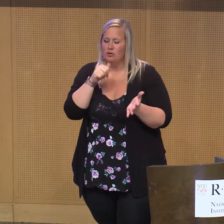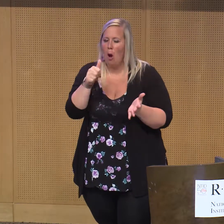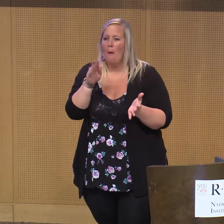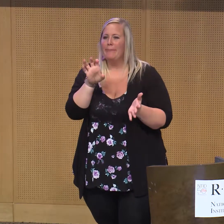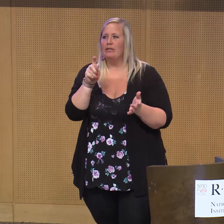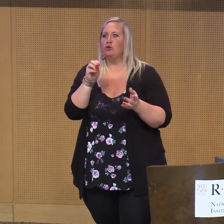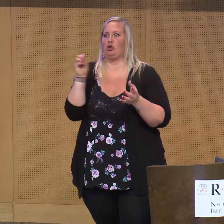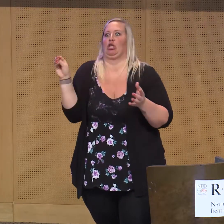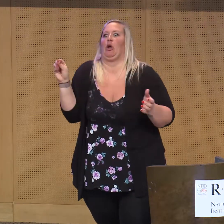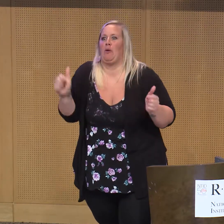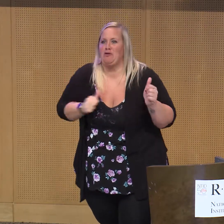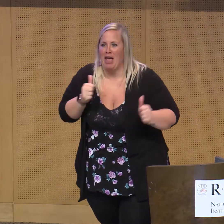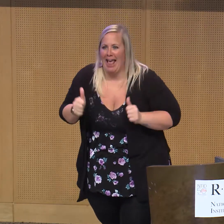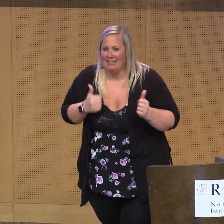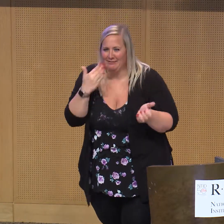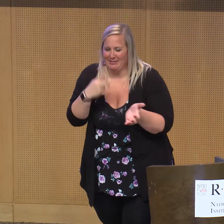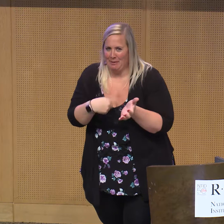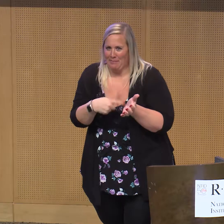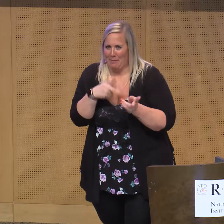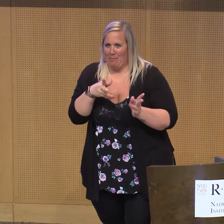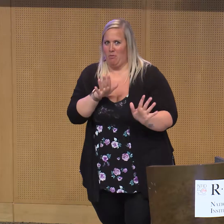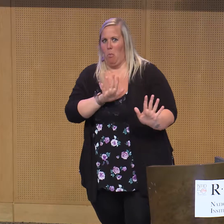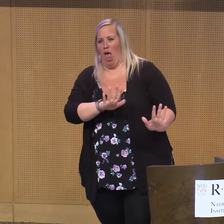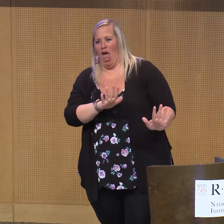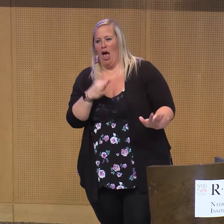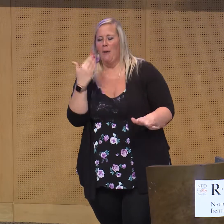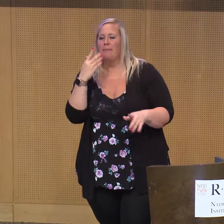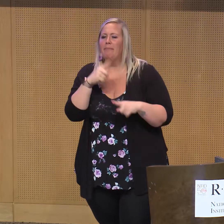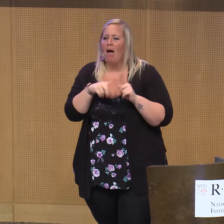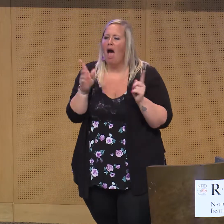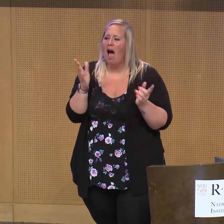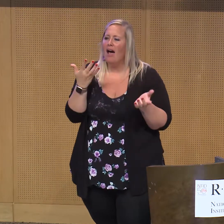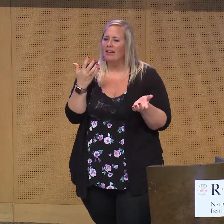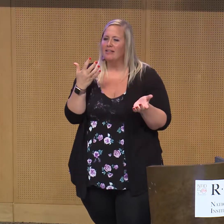I mean, don't be too aggressive. Sometimes that'll turn people off,